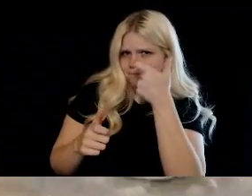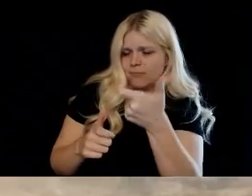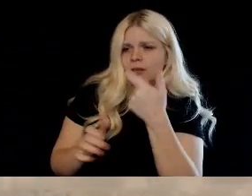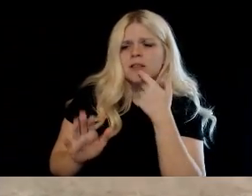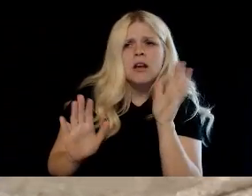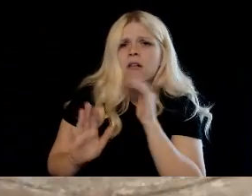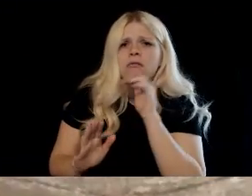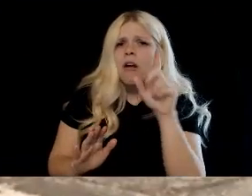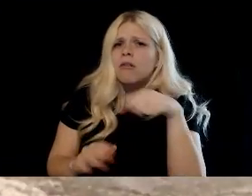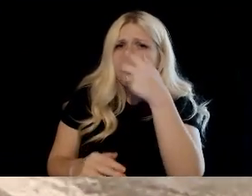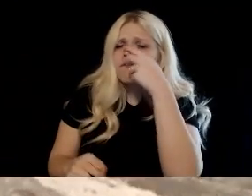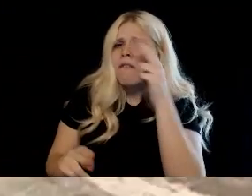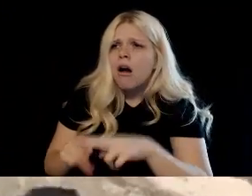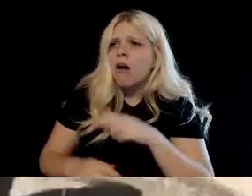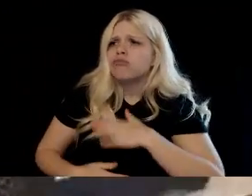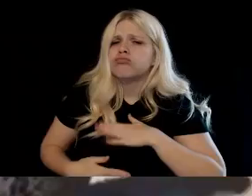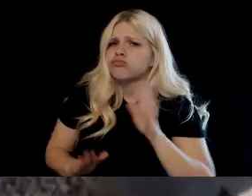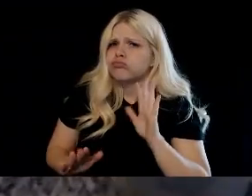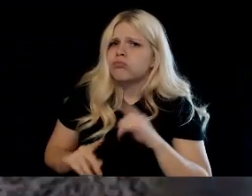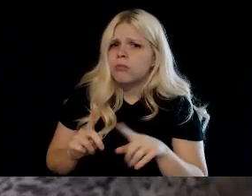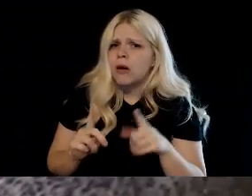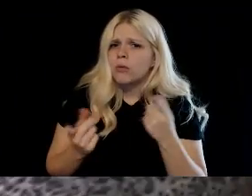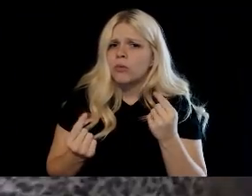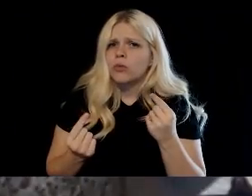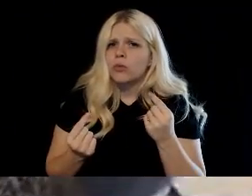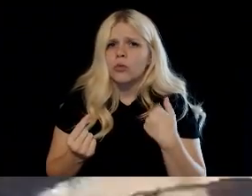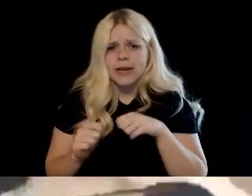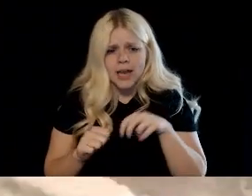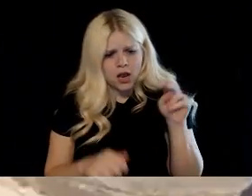he's then able to show us his tail if we needed to check something. Maybe he has a cut or something.